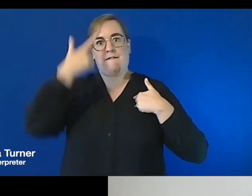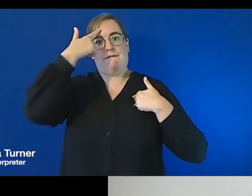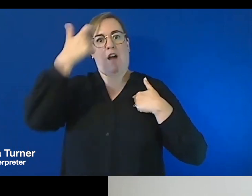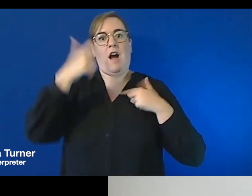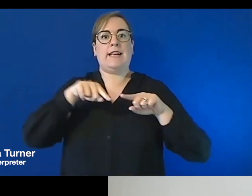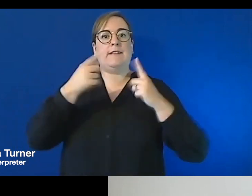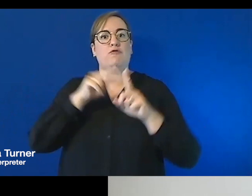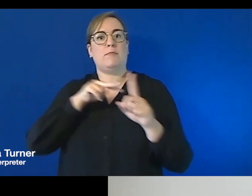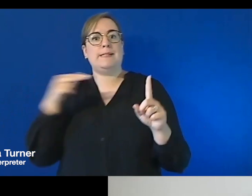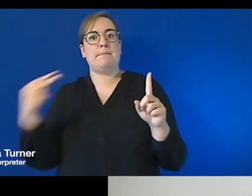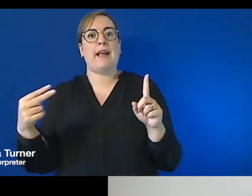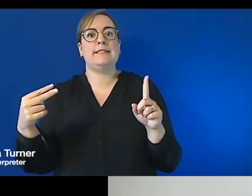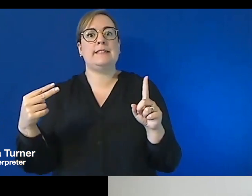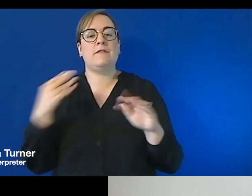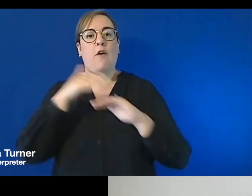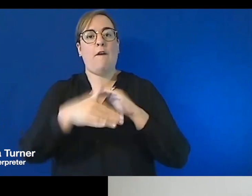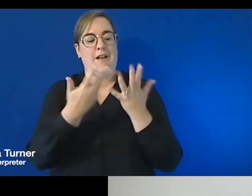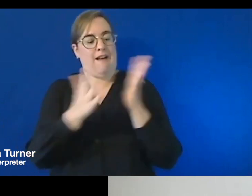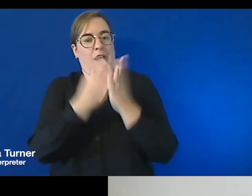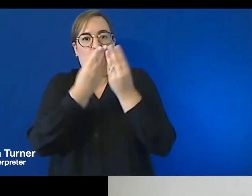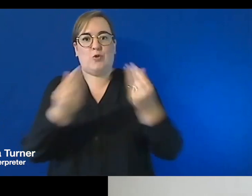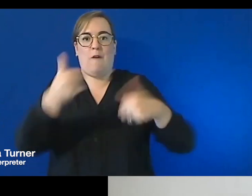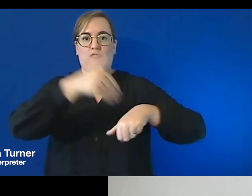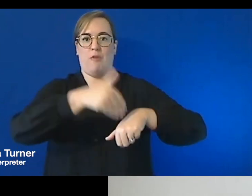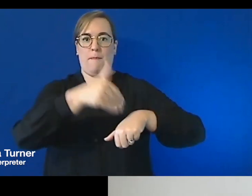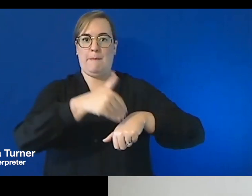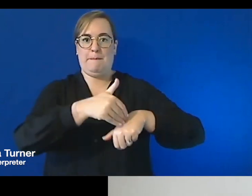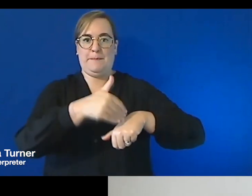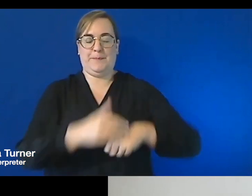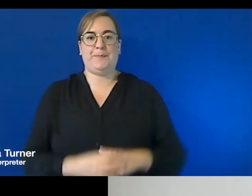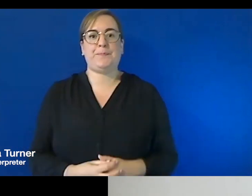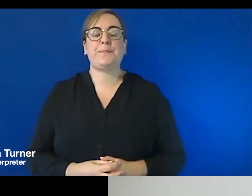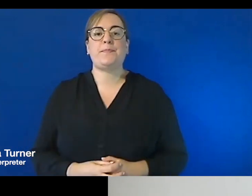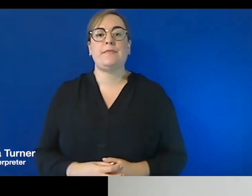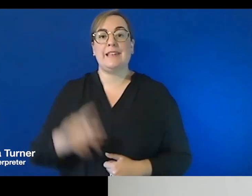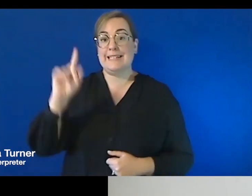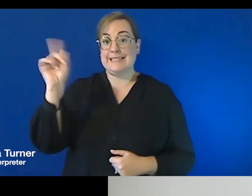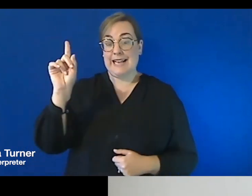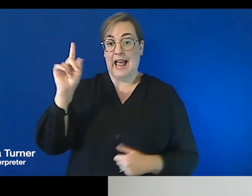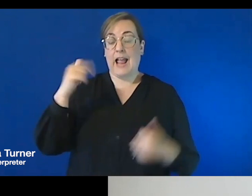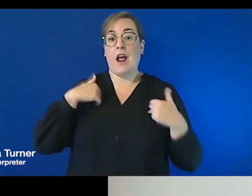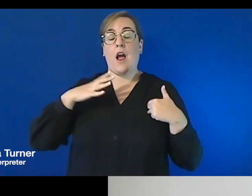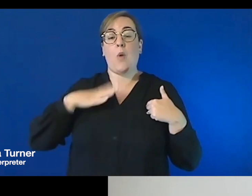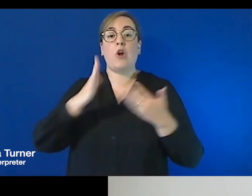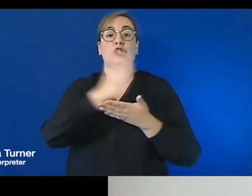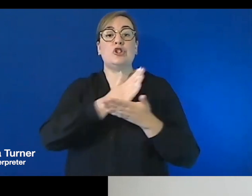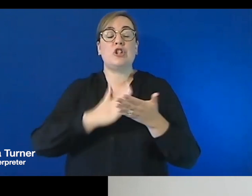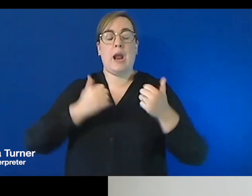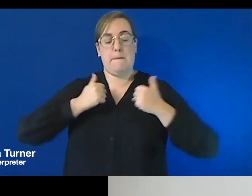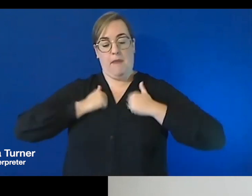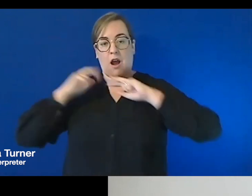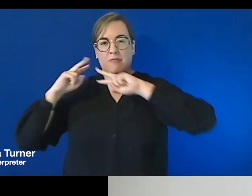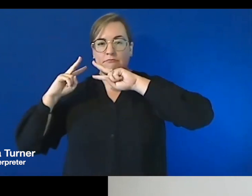and recipes how to solve these problems and today I would love to share my explorations and overview